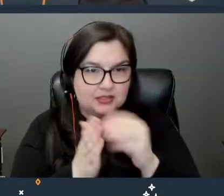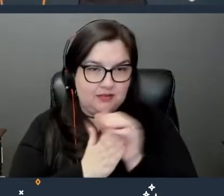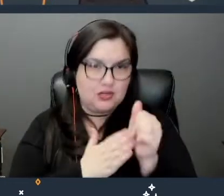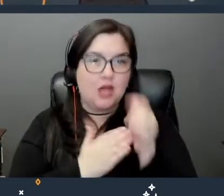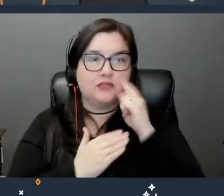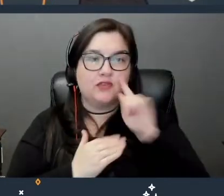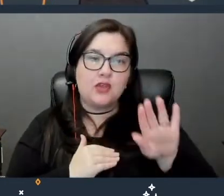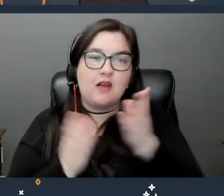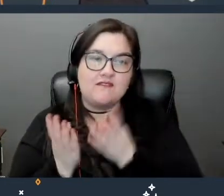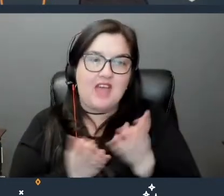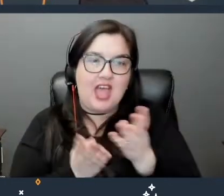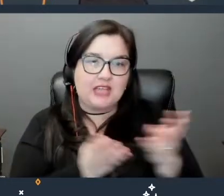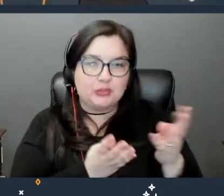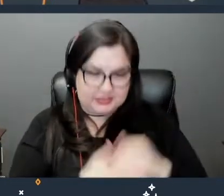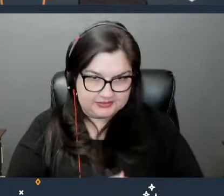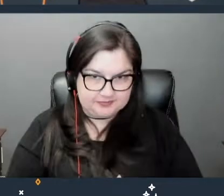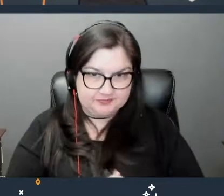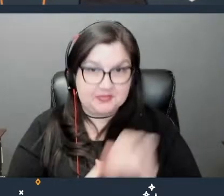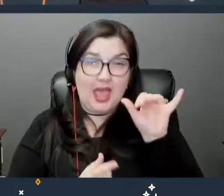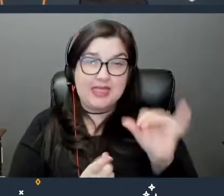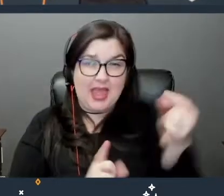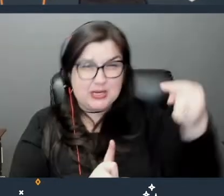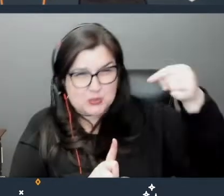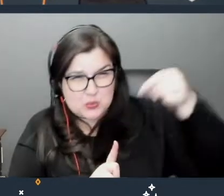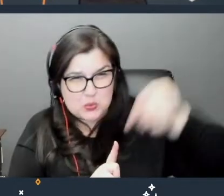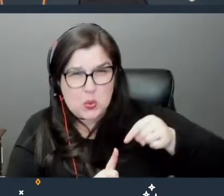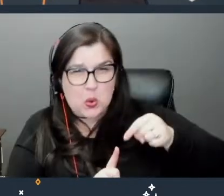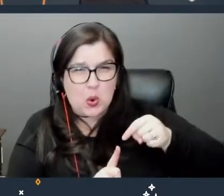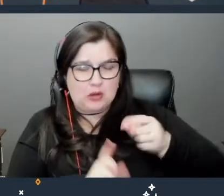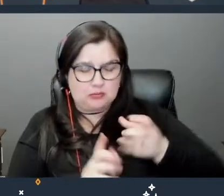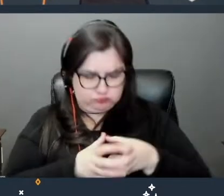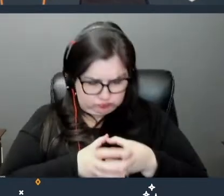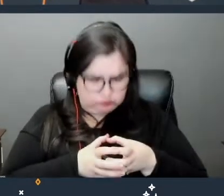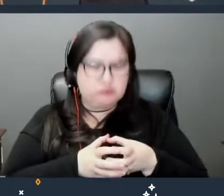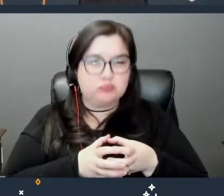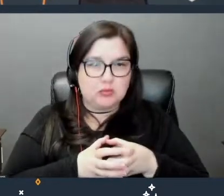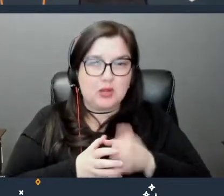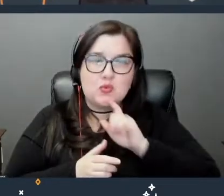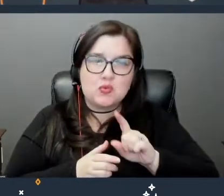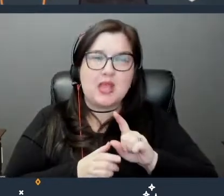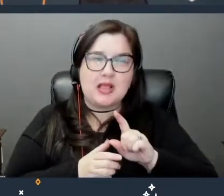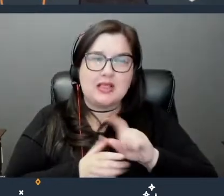And that is the core of an enterprise data lake, creating a centralized source of data for the organization